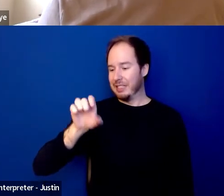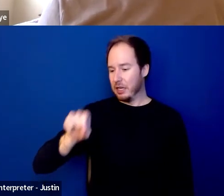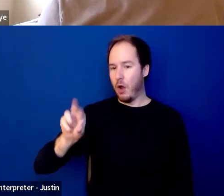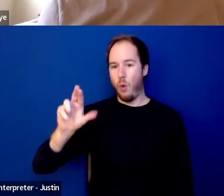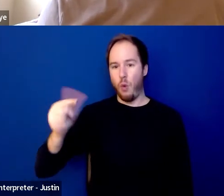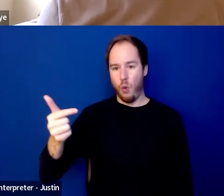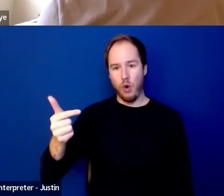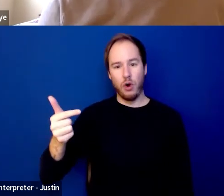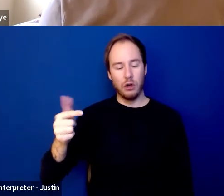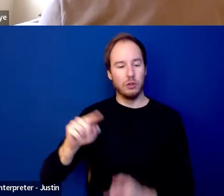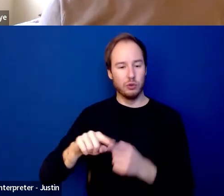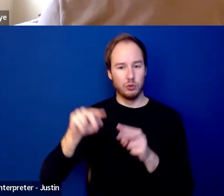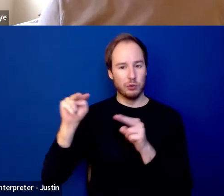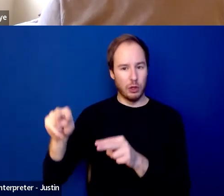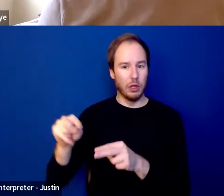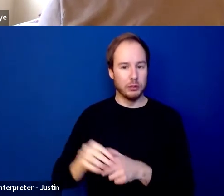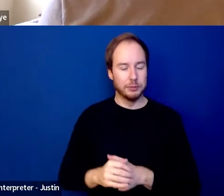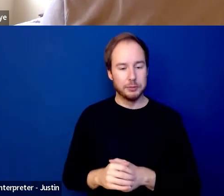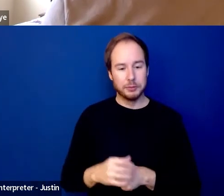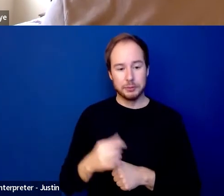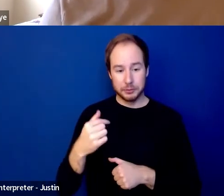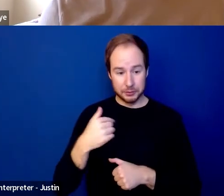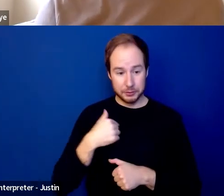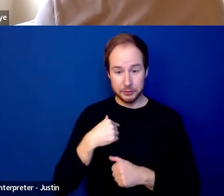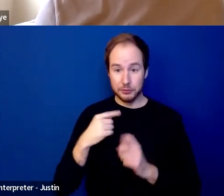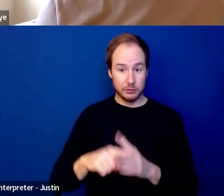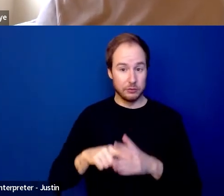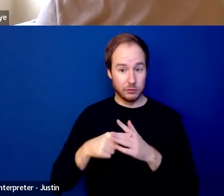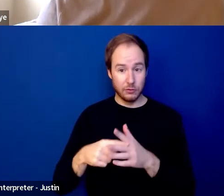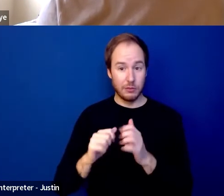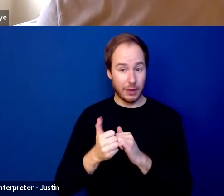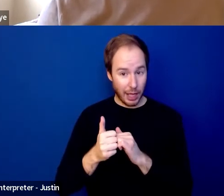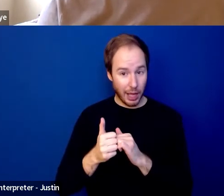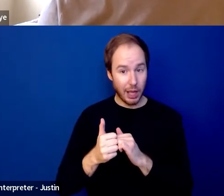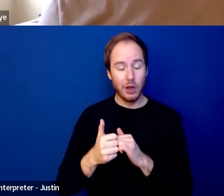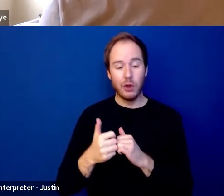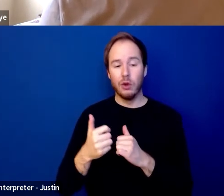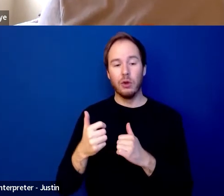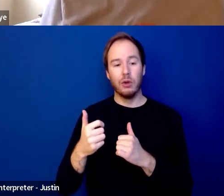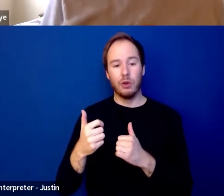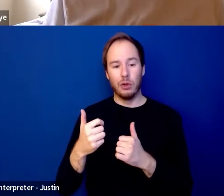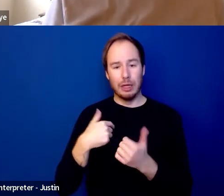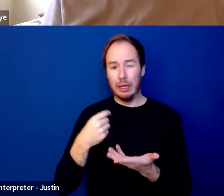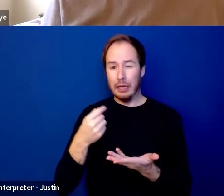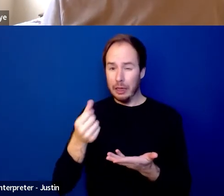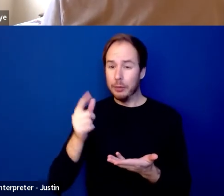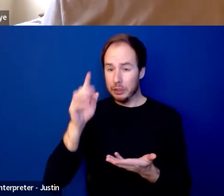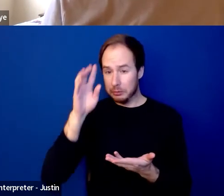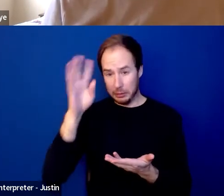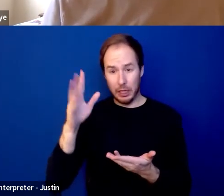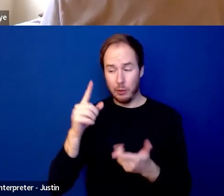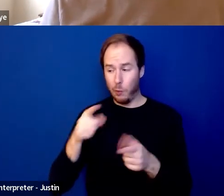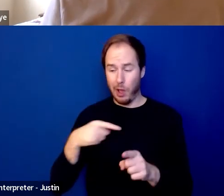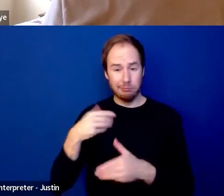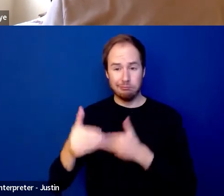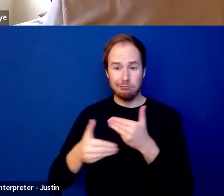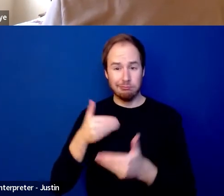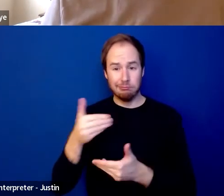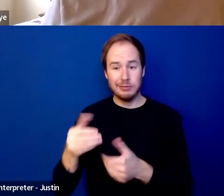I got my start sort of making things up as I went on the streets of Atlanta when I was